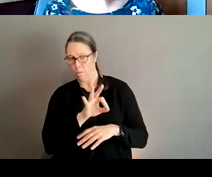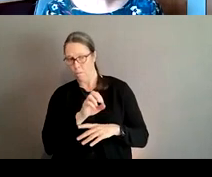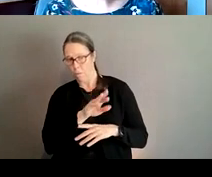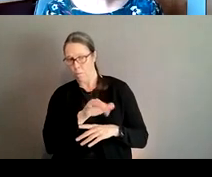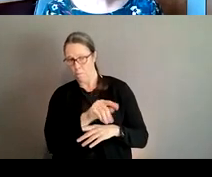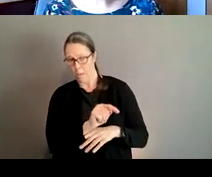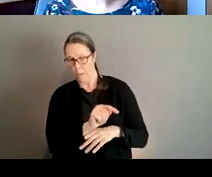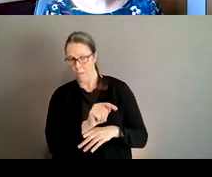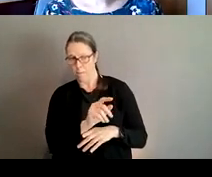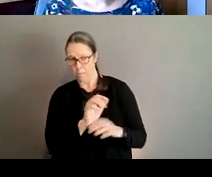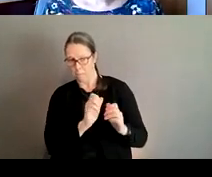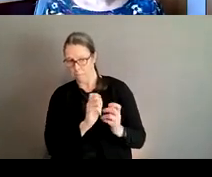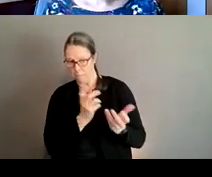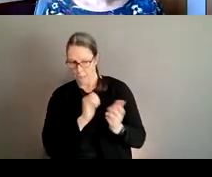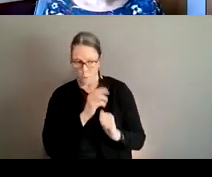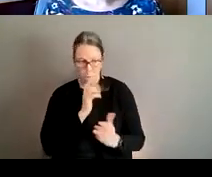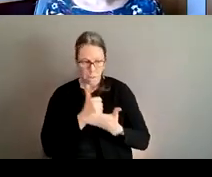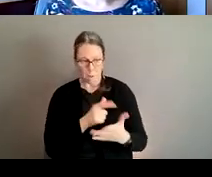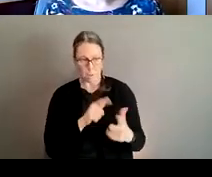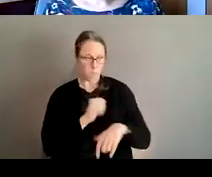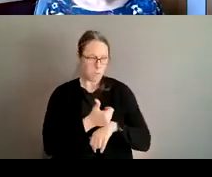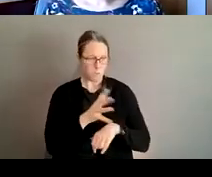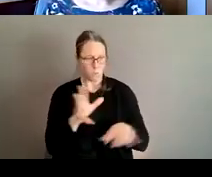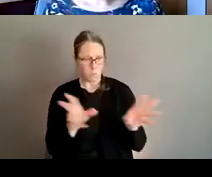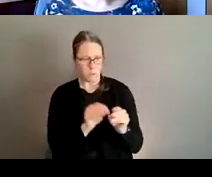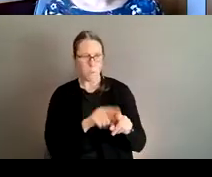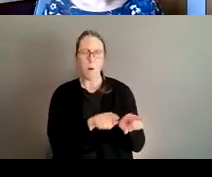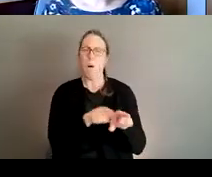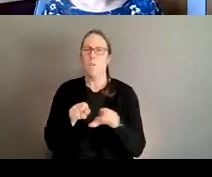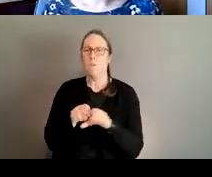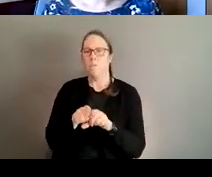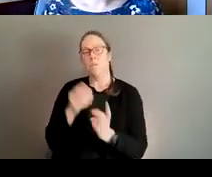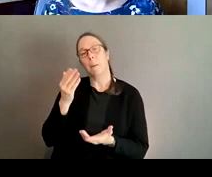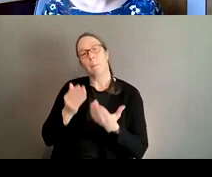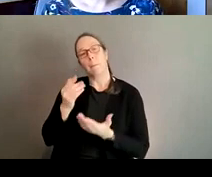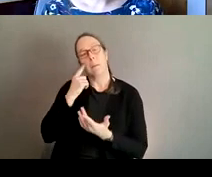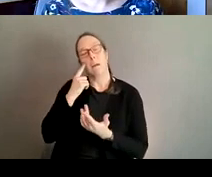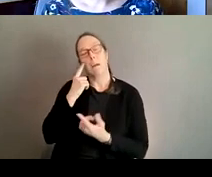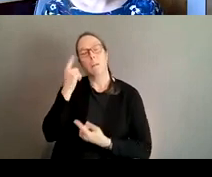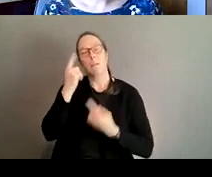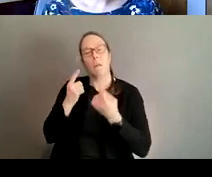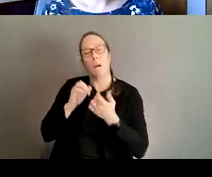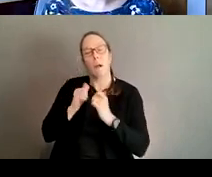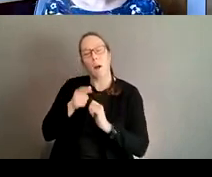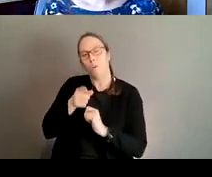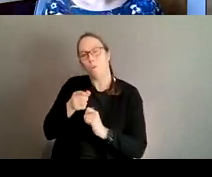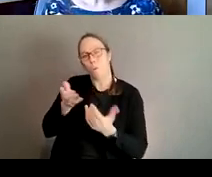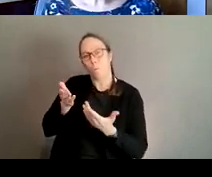your session. But also maybe re-think how you are approaching your proposal. Because